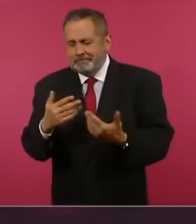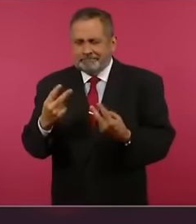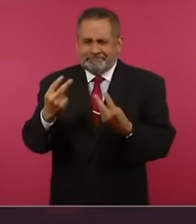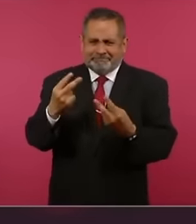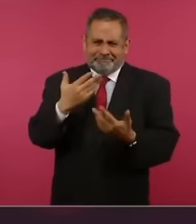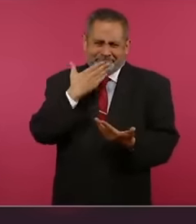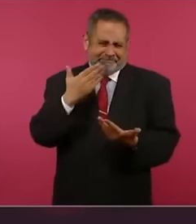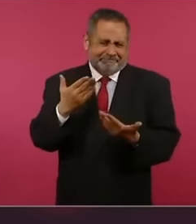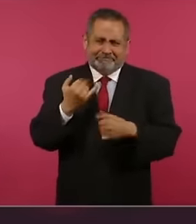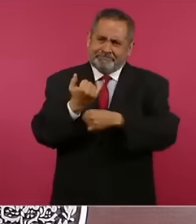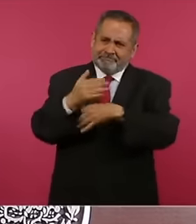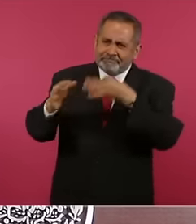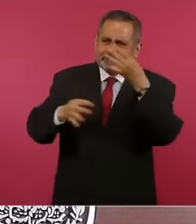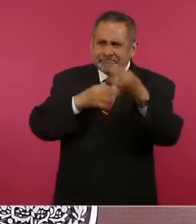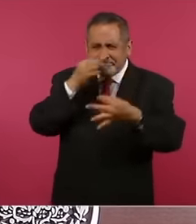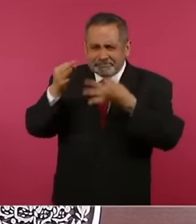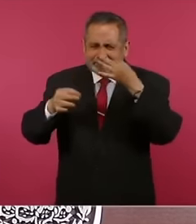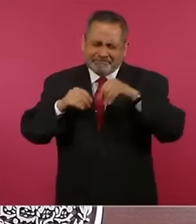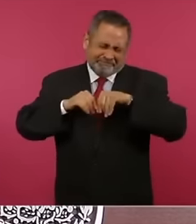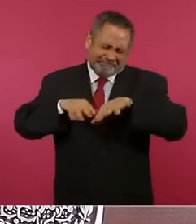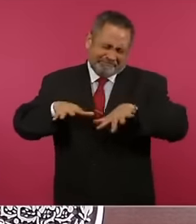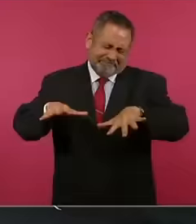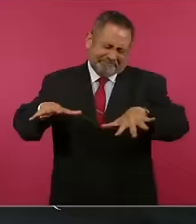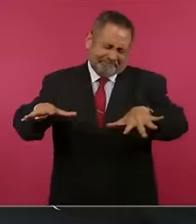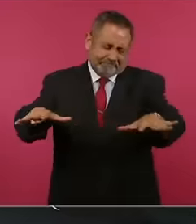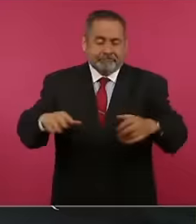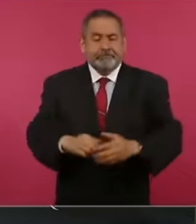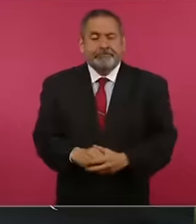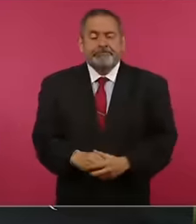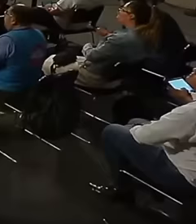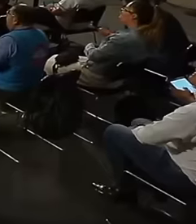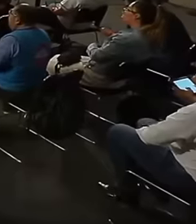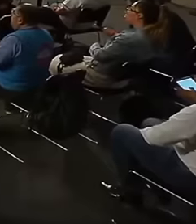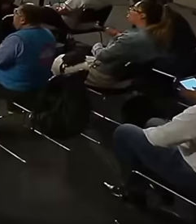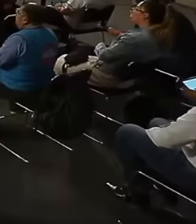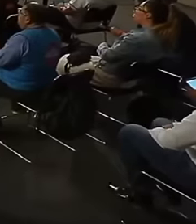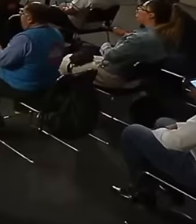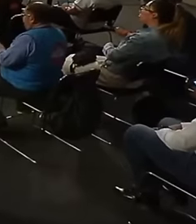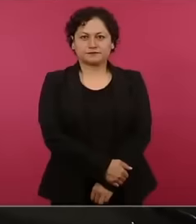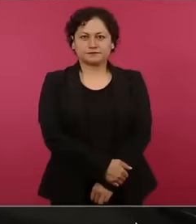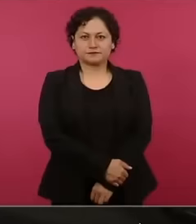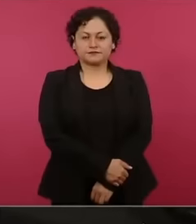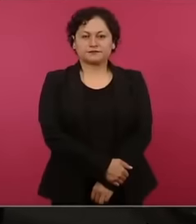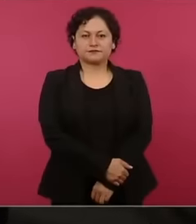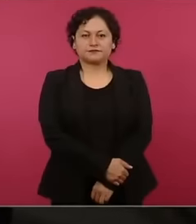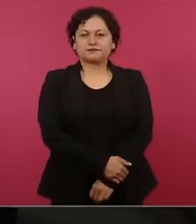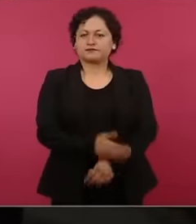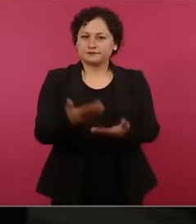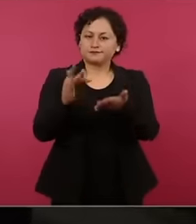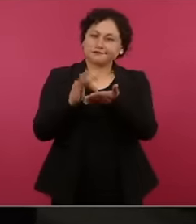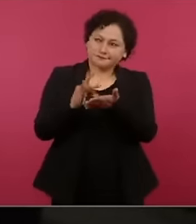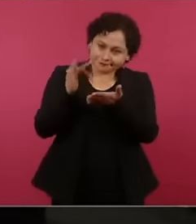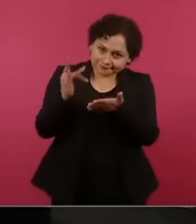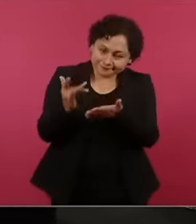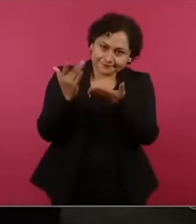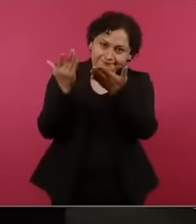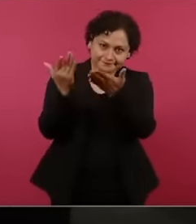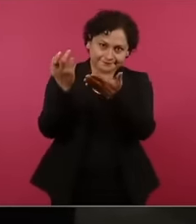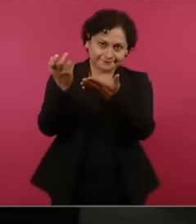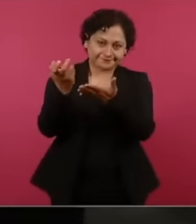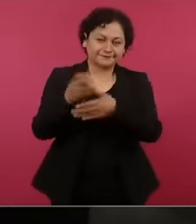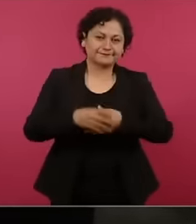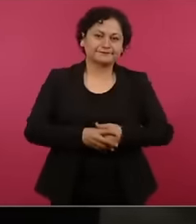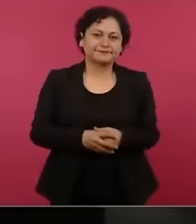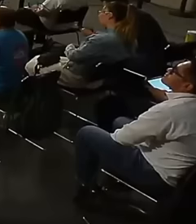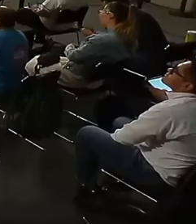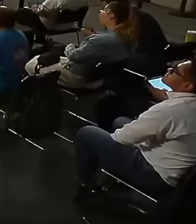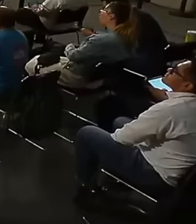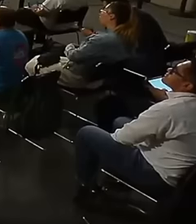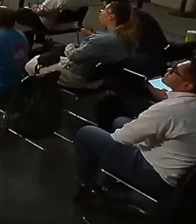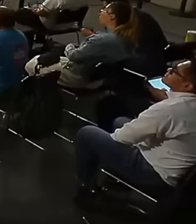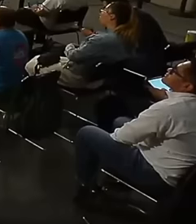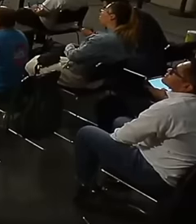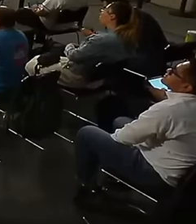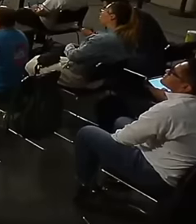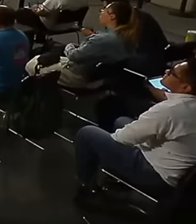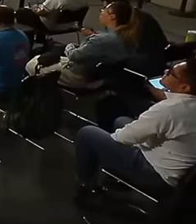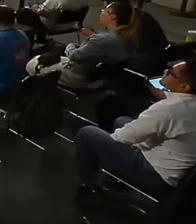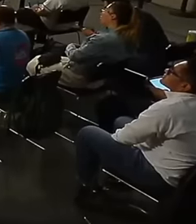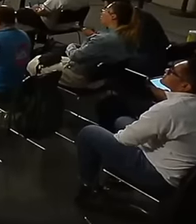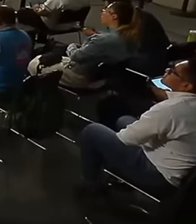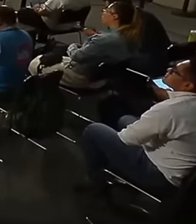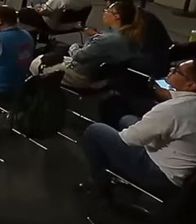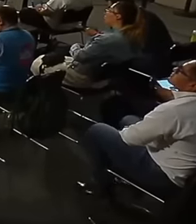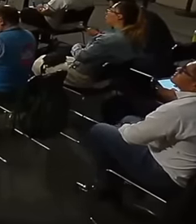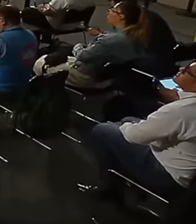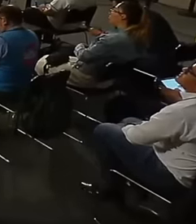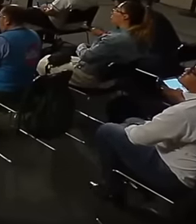informed about this. Thank you very much. Well, in this same space, President López Obrador